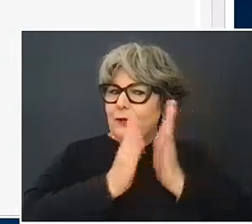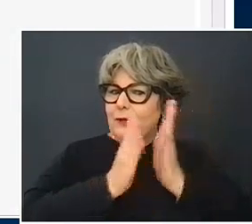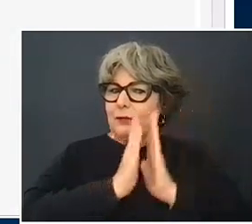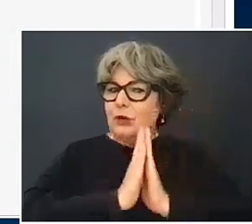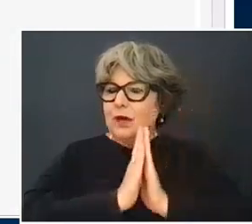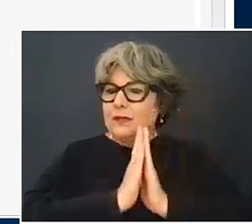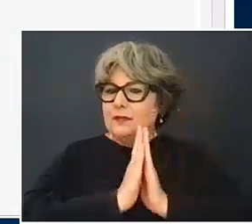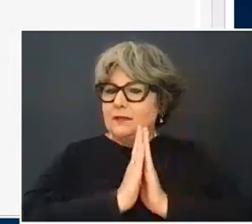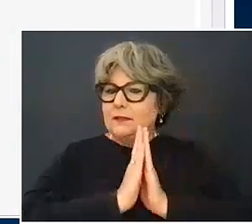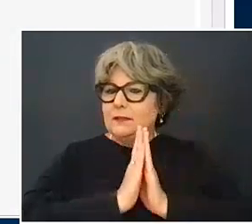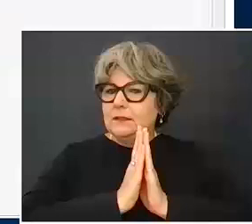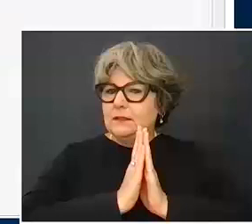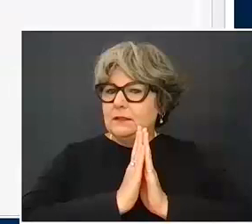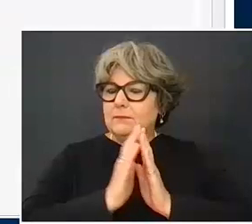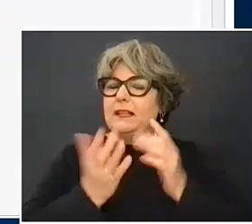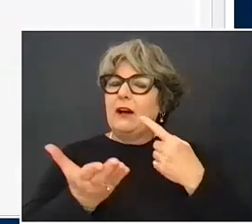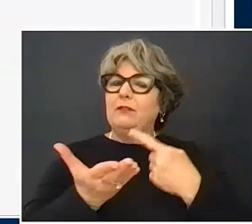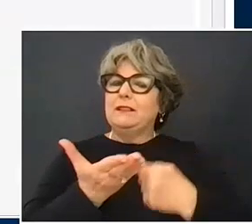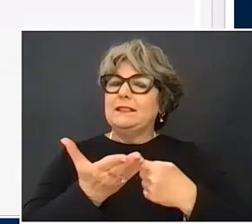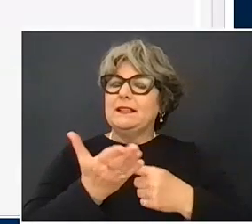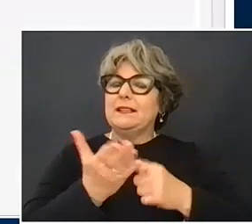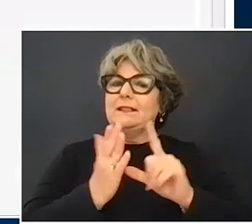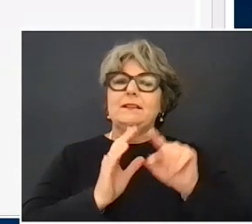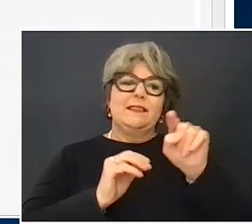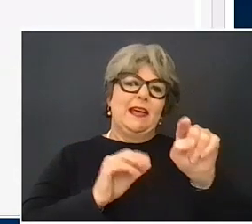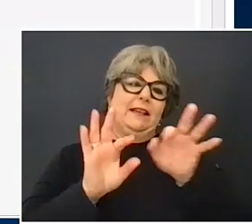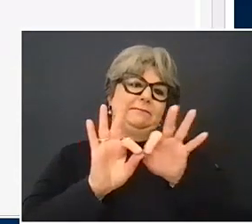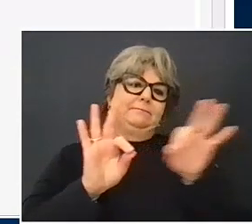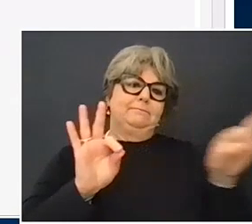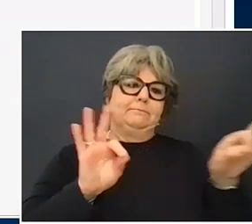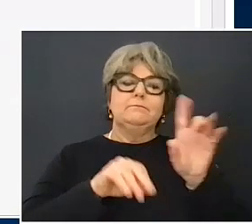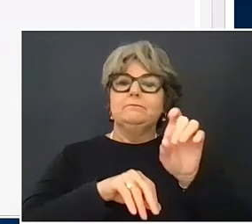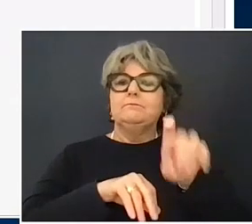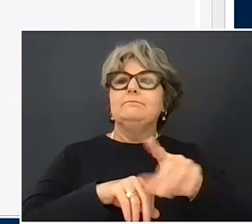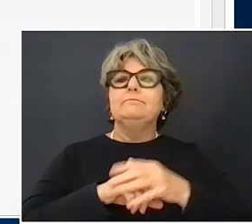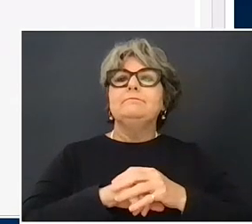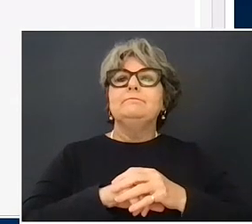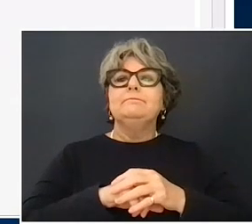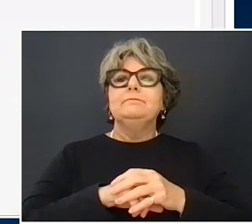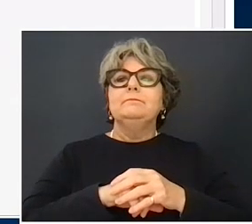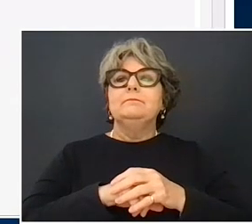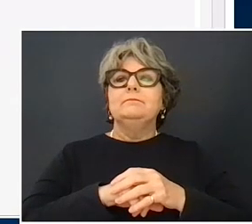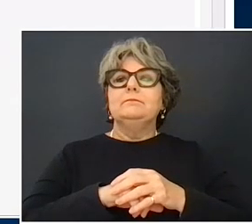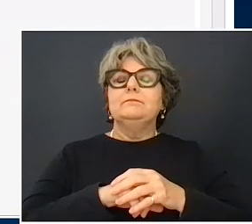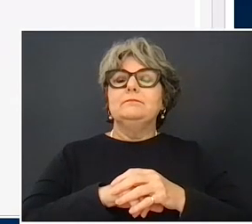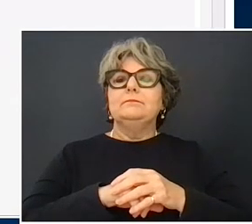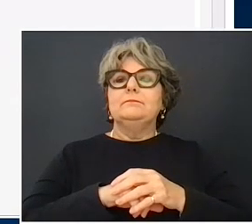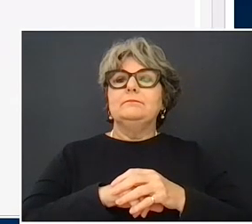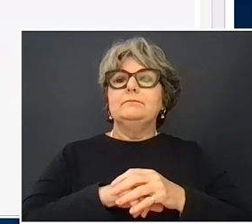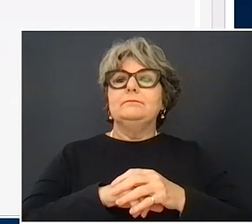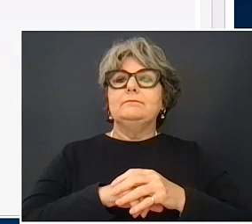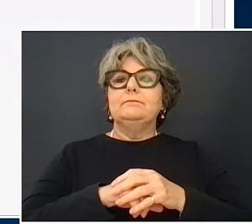I'll get to that here in just, yeah right there. This is where we talked a little bit about yesterday.